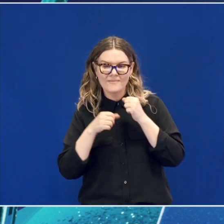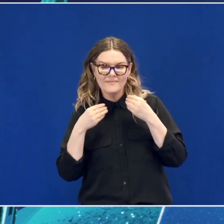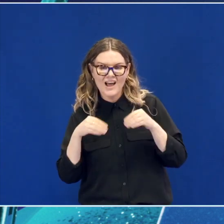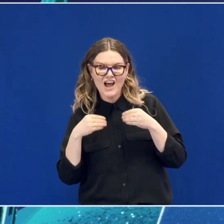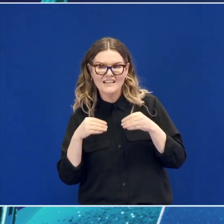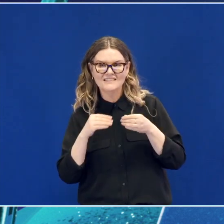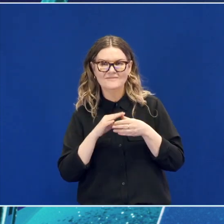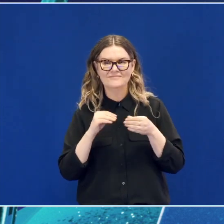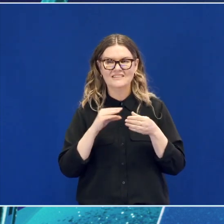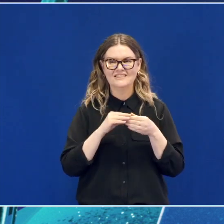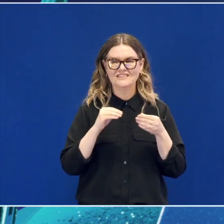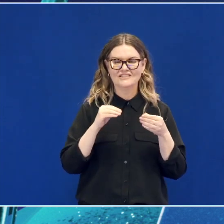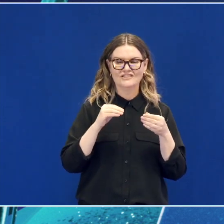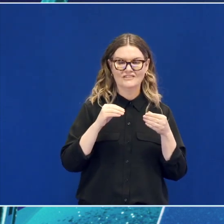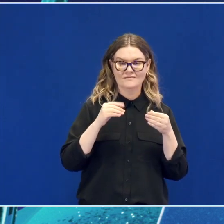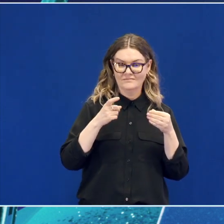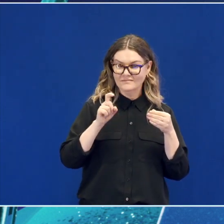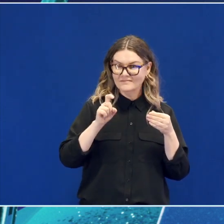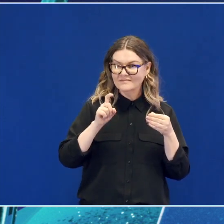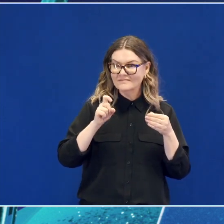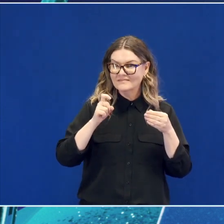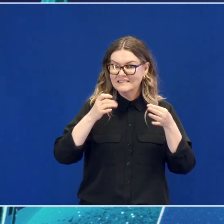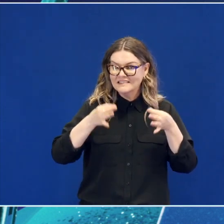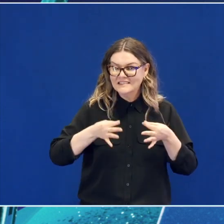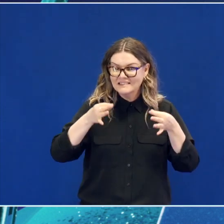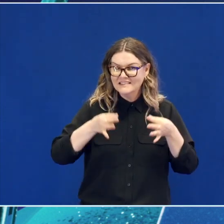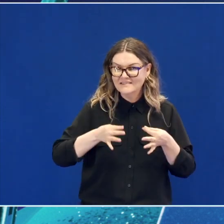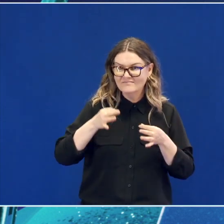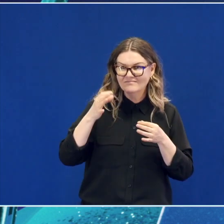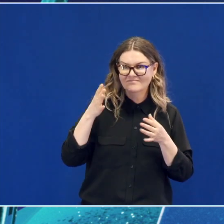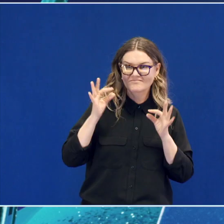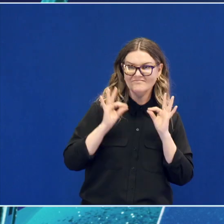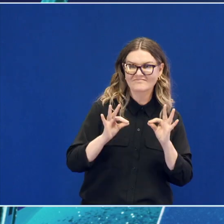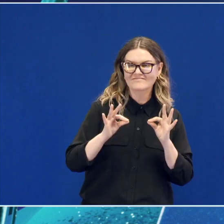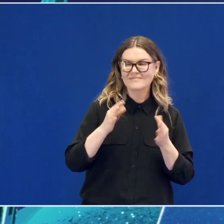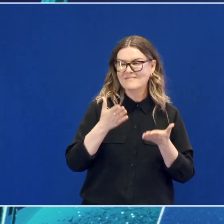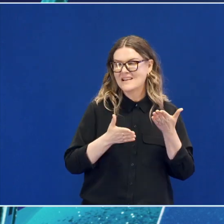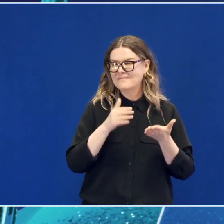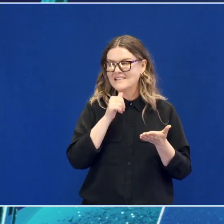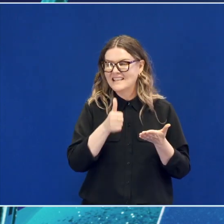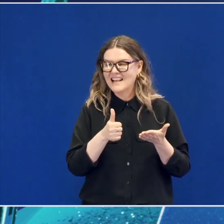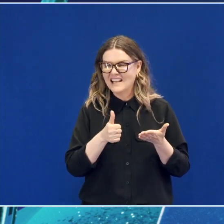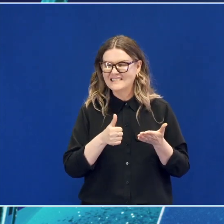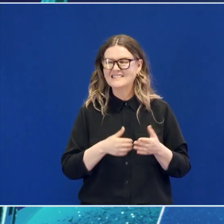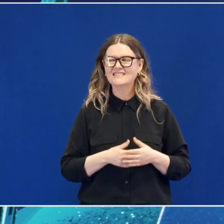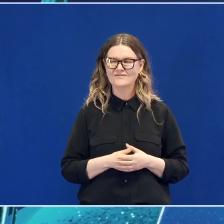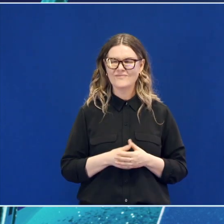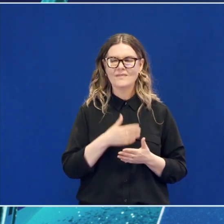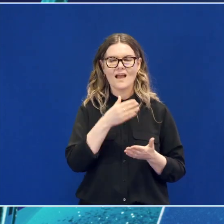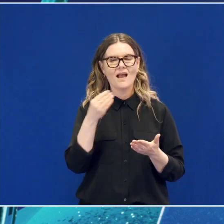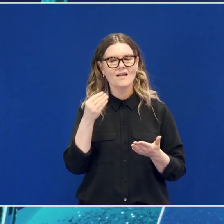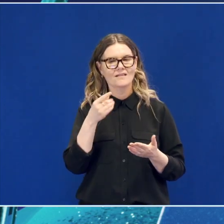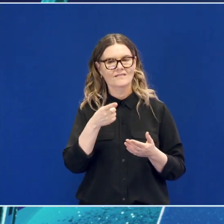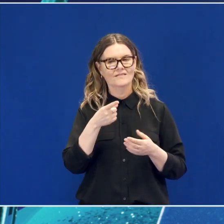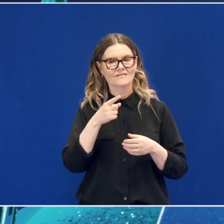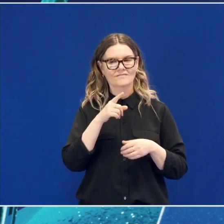And they're not where people go to do tasks. Yeah. Right? And so they're not the key things that people are going to,